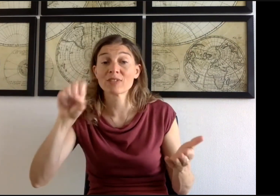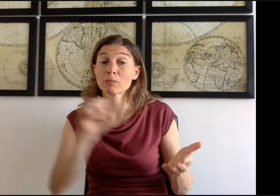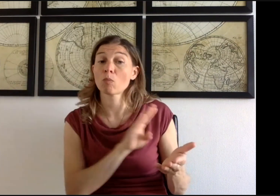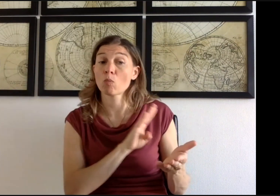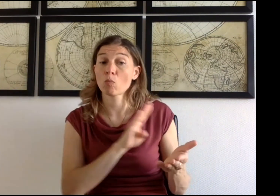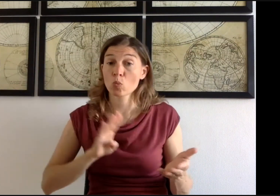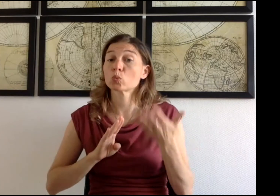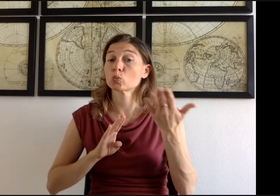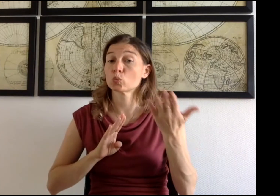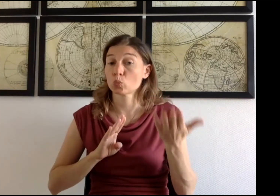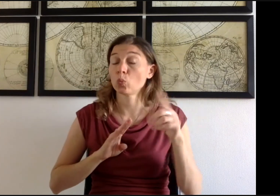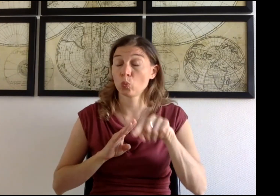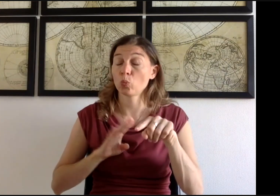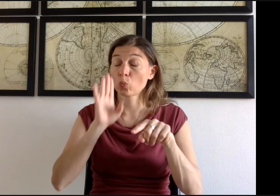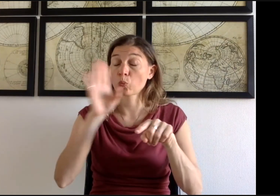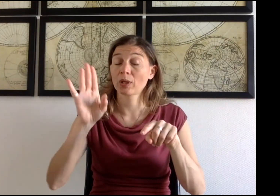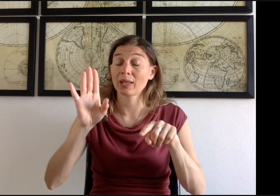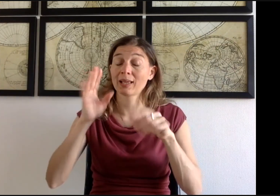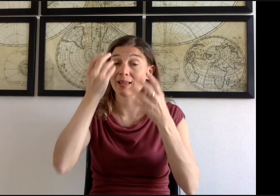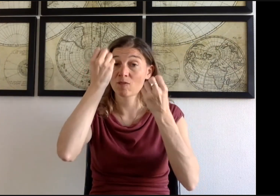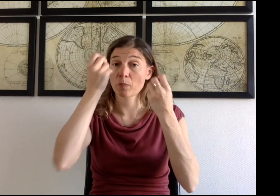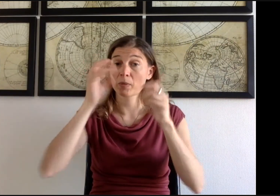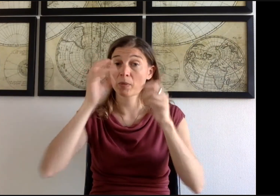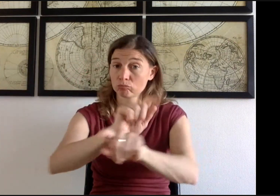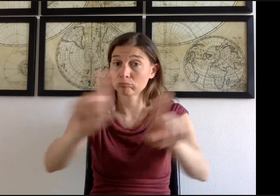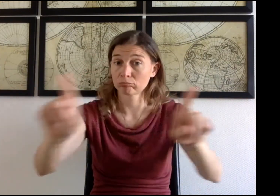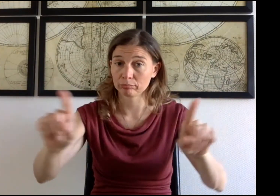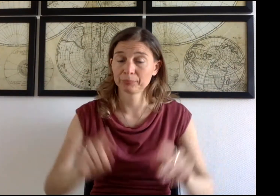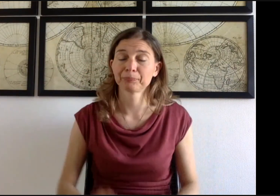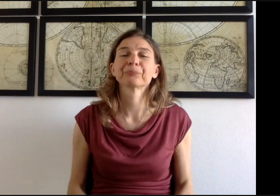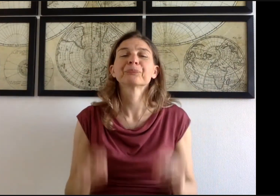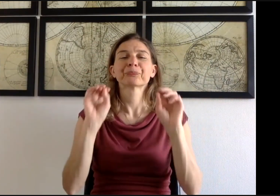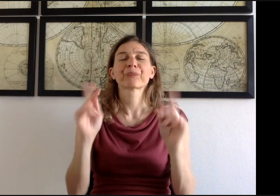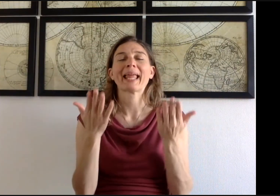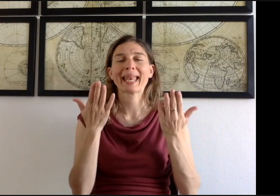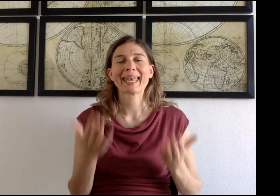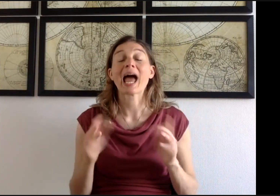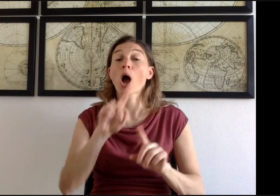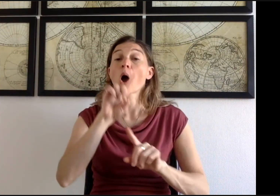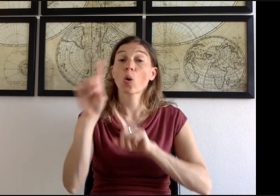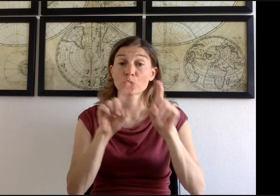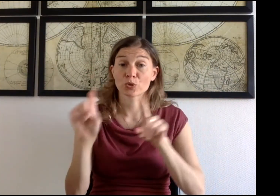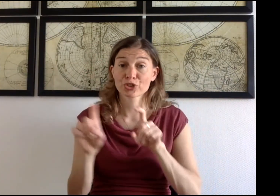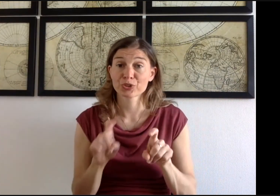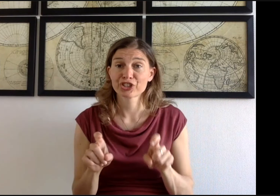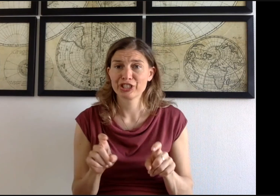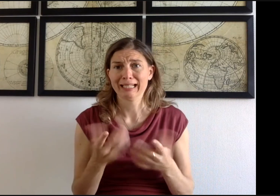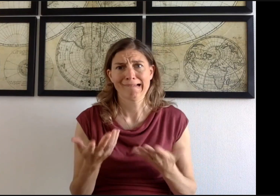So I'll start with the question and we have around ten minutes, so I won't be able to reach all the questions.